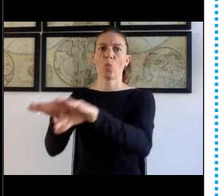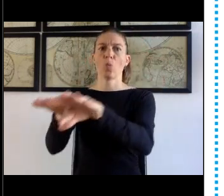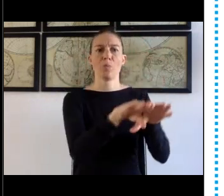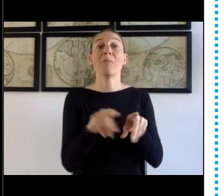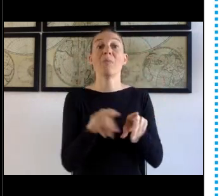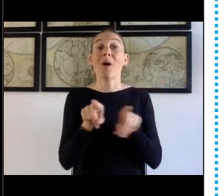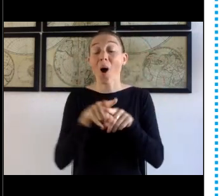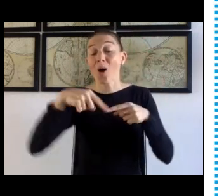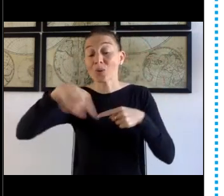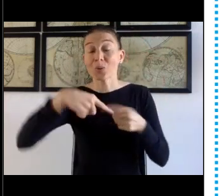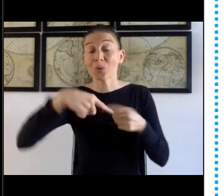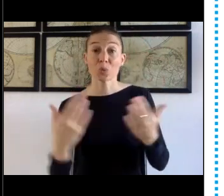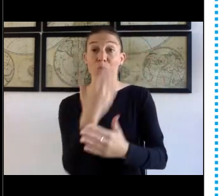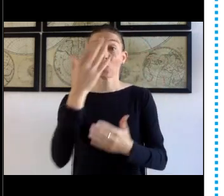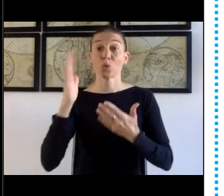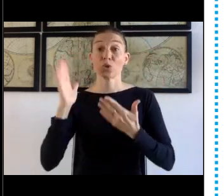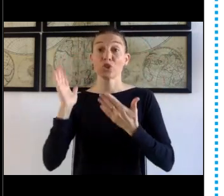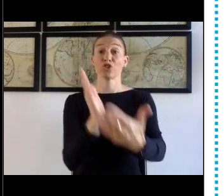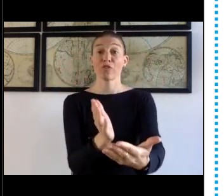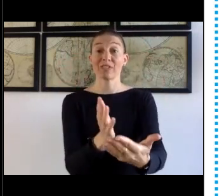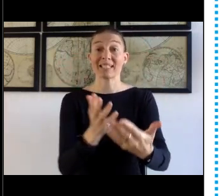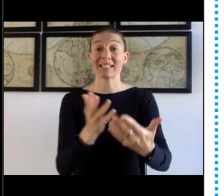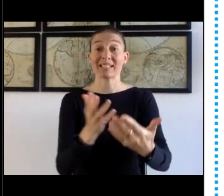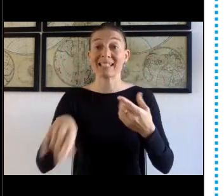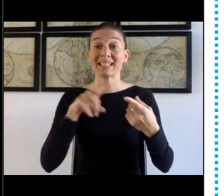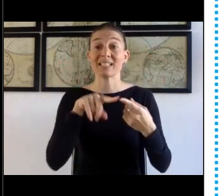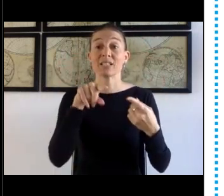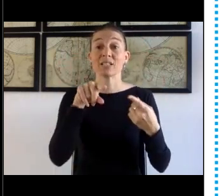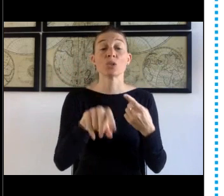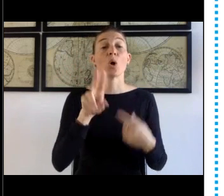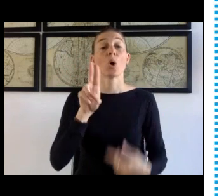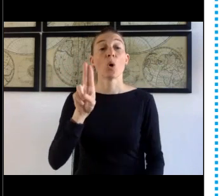as Uber so these informal services, and these aren't regulated at all,